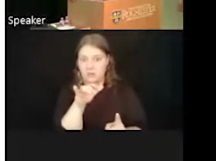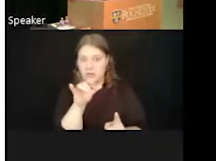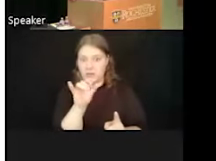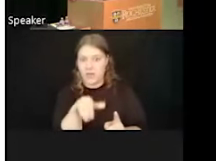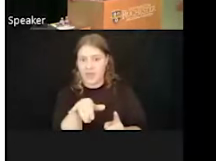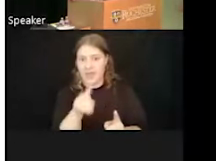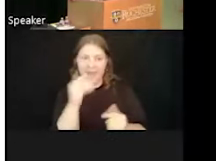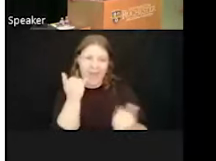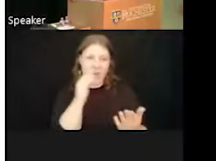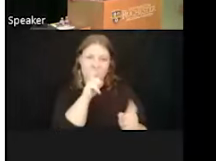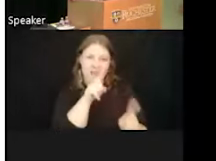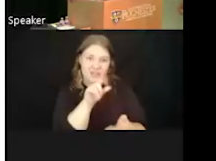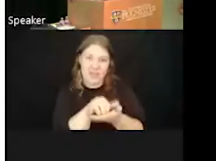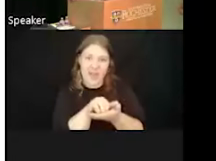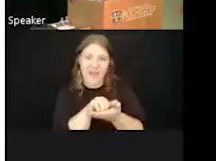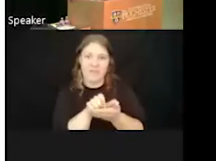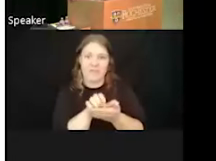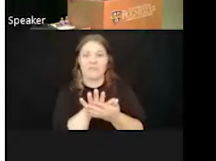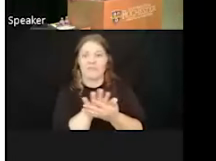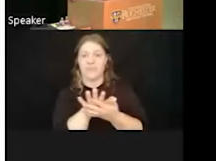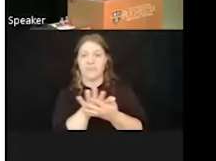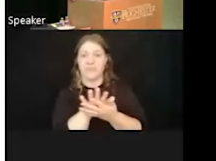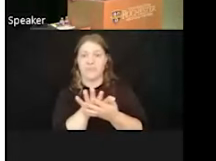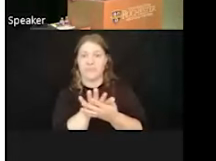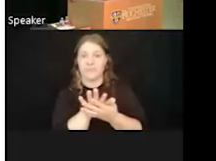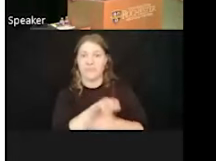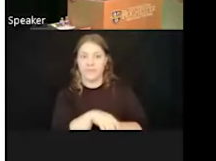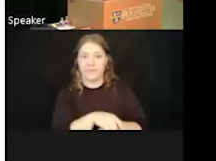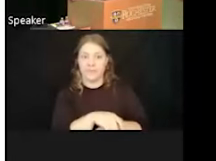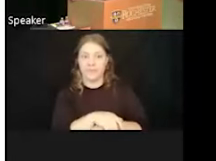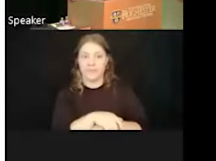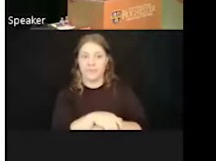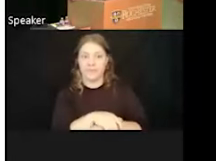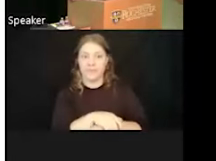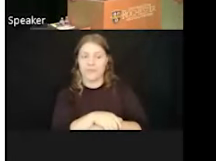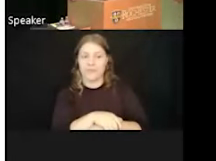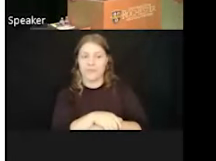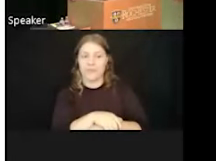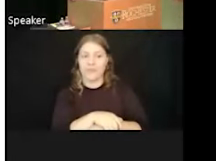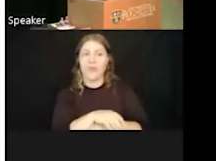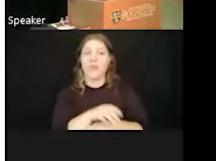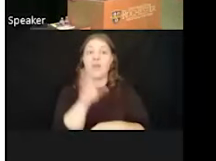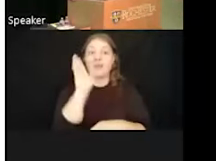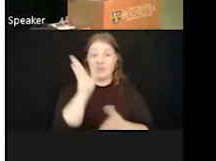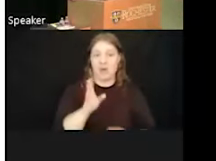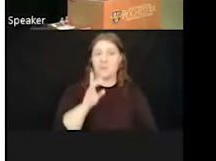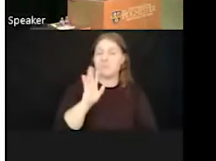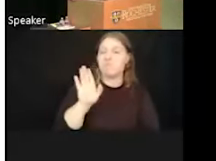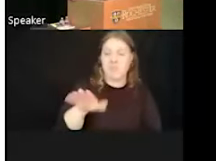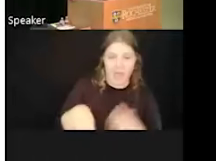that and but but I but but I will also add um if I may you know there are there are differences